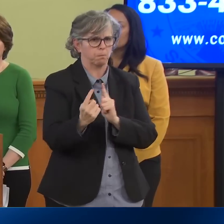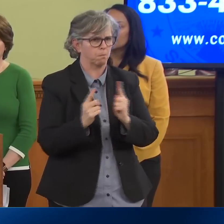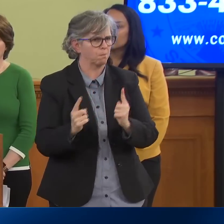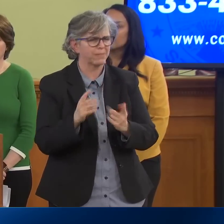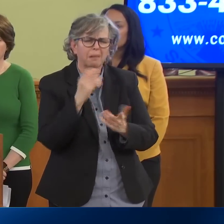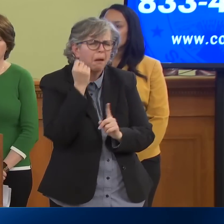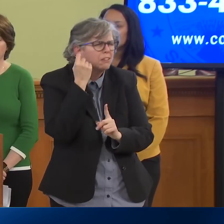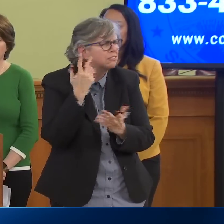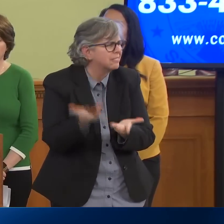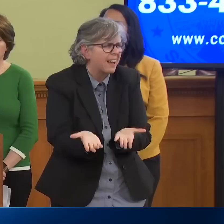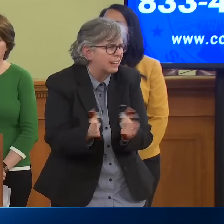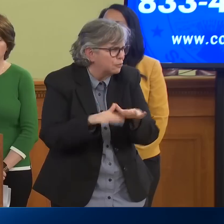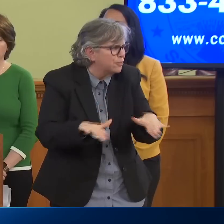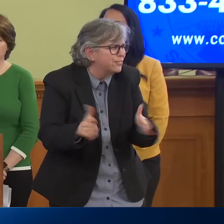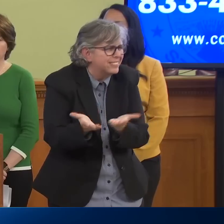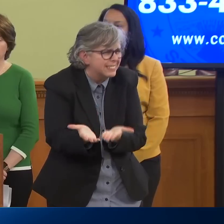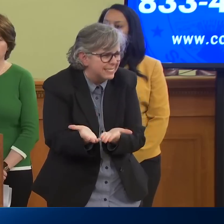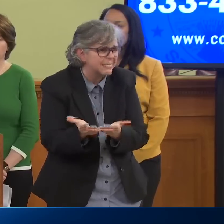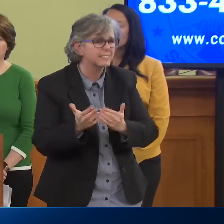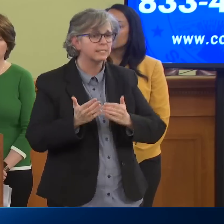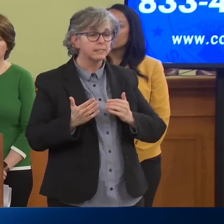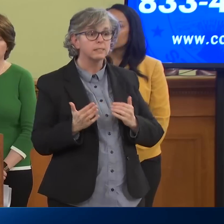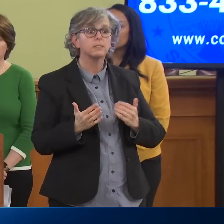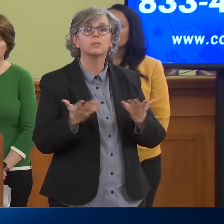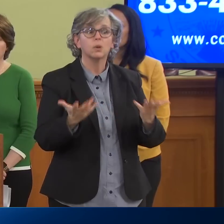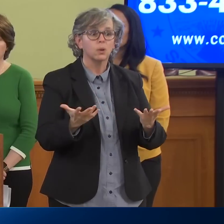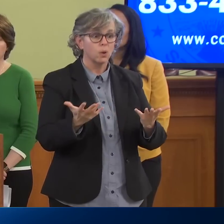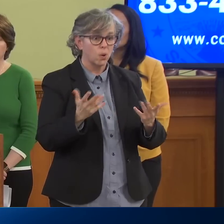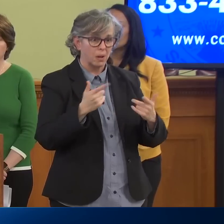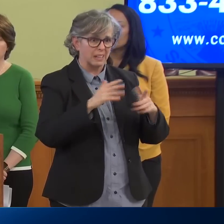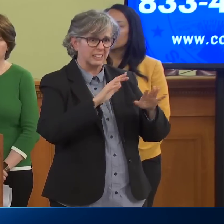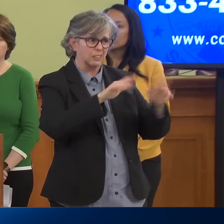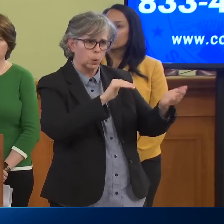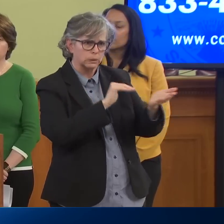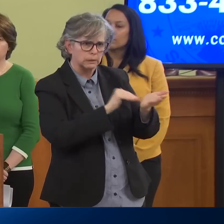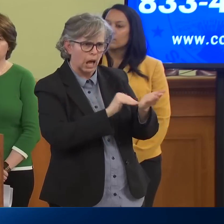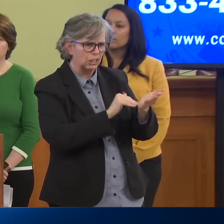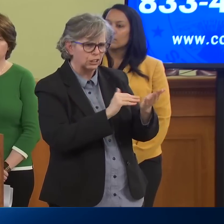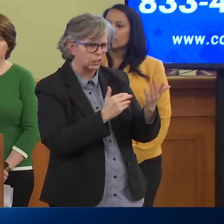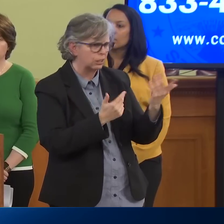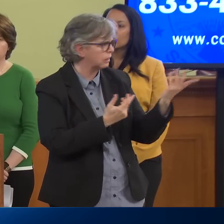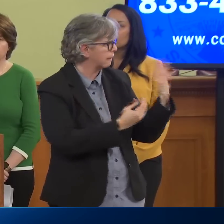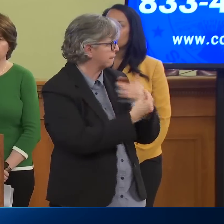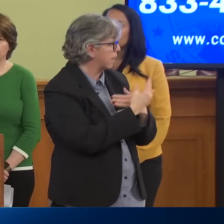VIRTUALLY IMPOSSIBLE TO HAVE SOCIAL DISTANCING WITH A TWO-